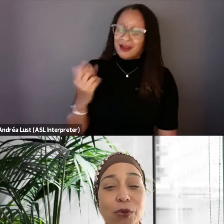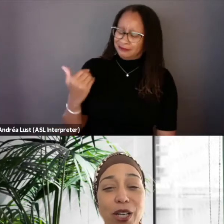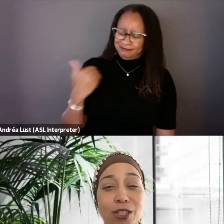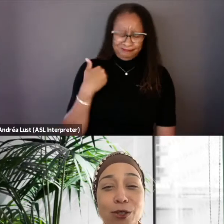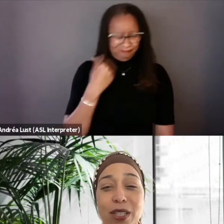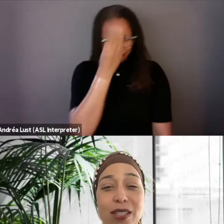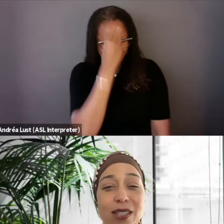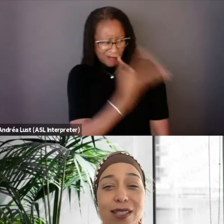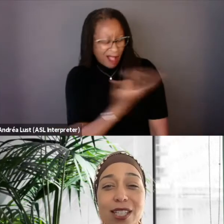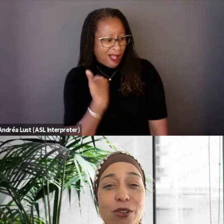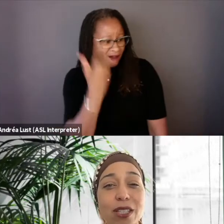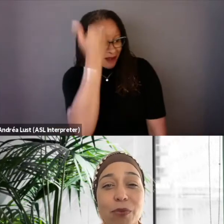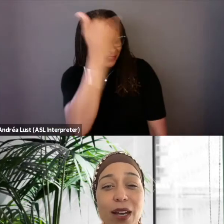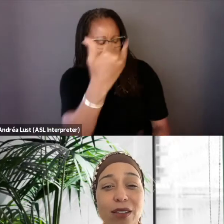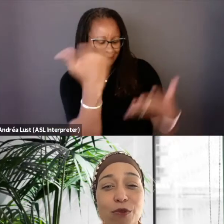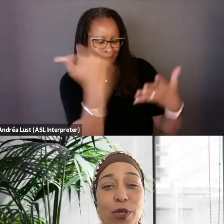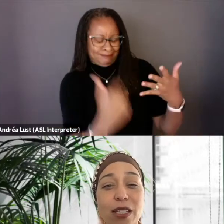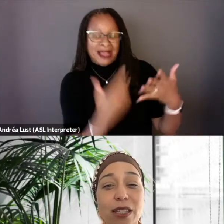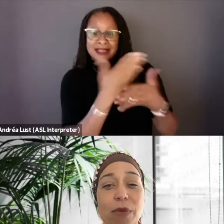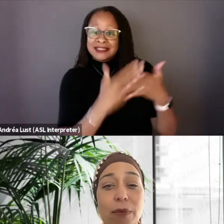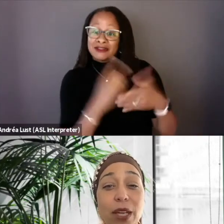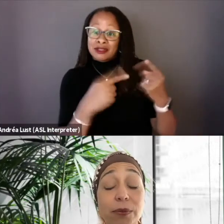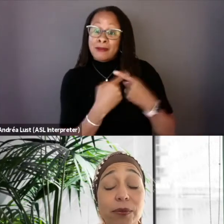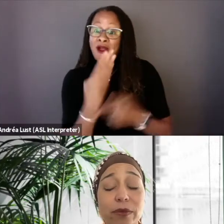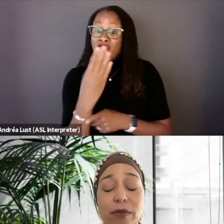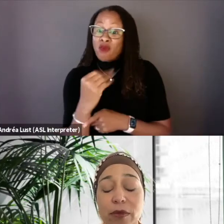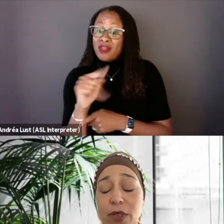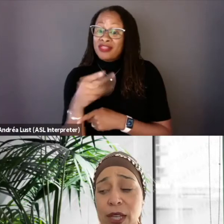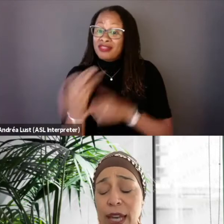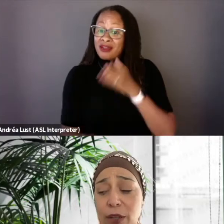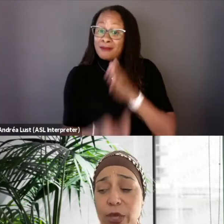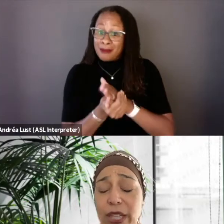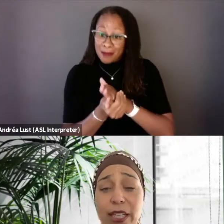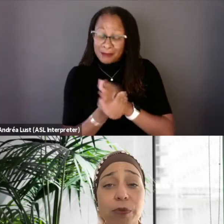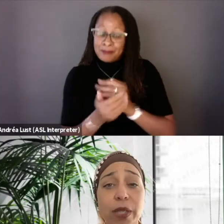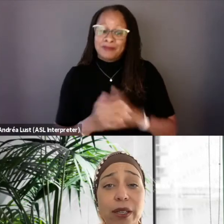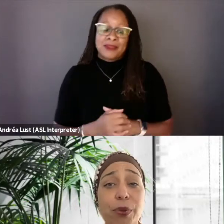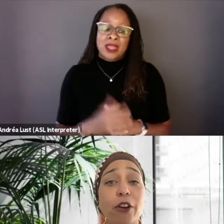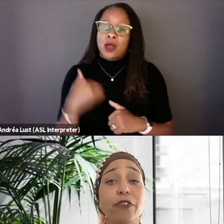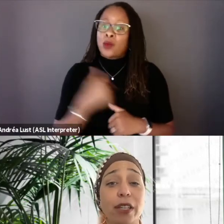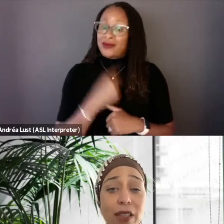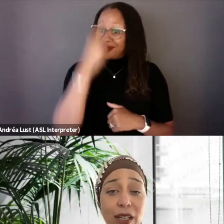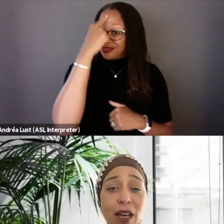We want to do this series about the 14th amendment and we think it would be perfect, you know,